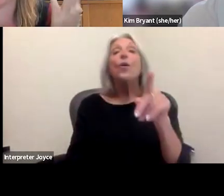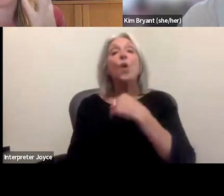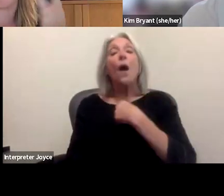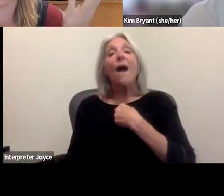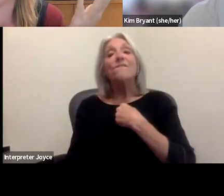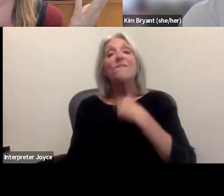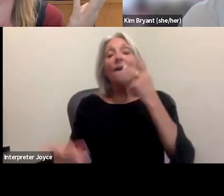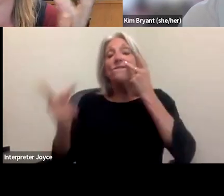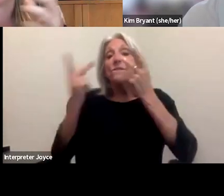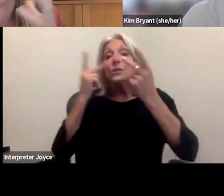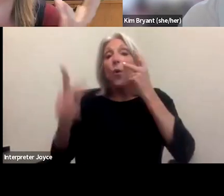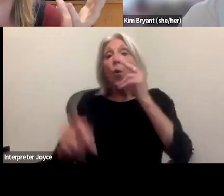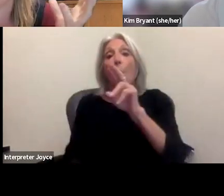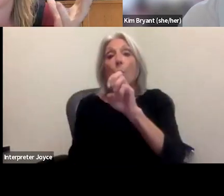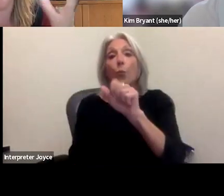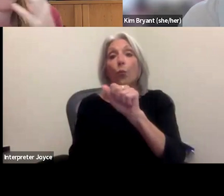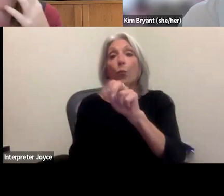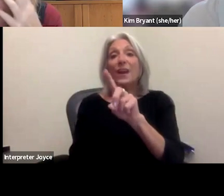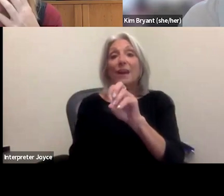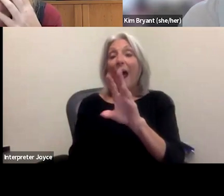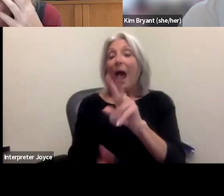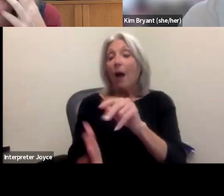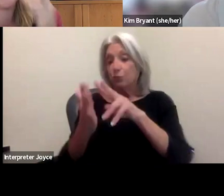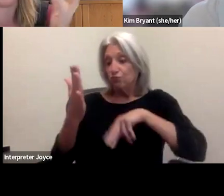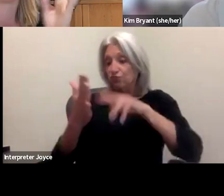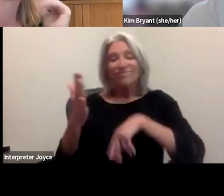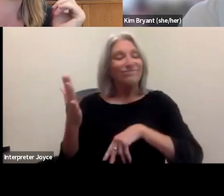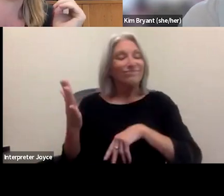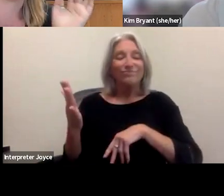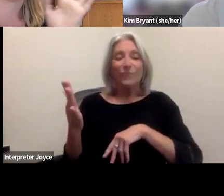you're already missing a large part of your population.